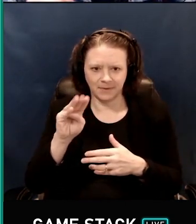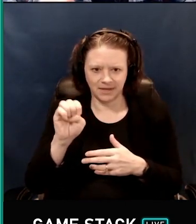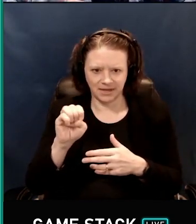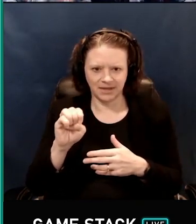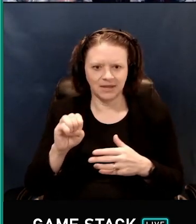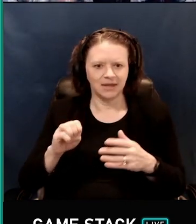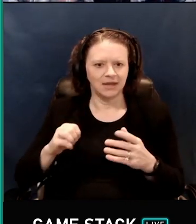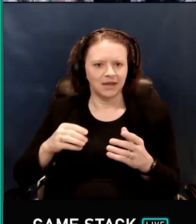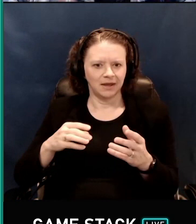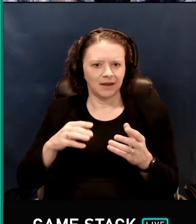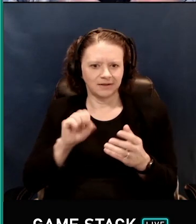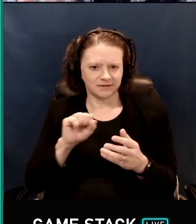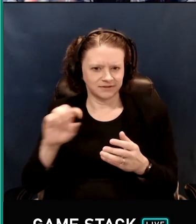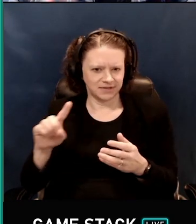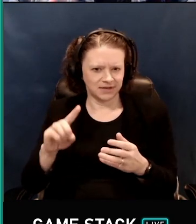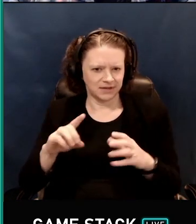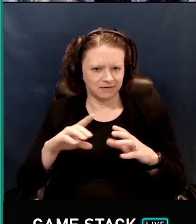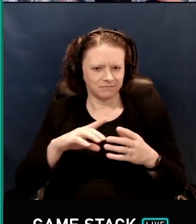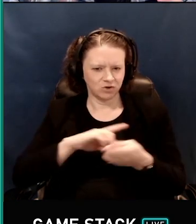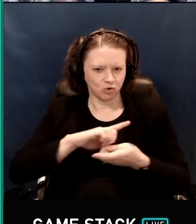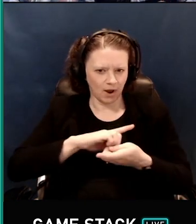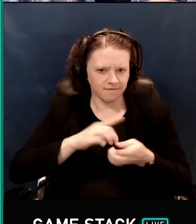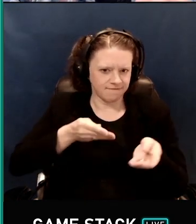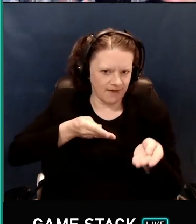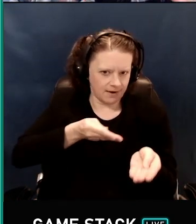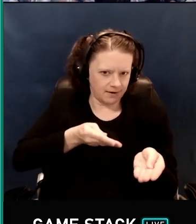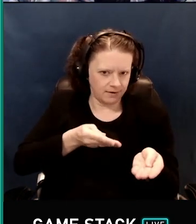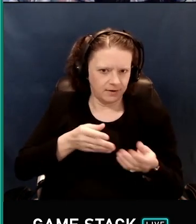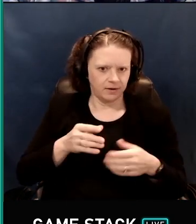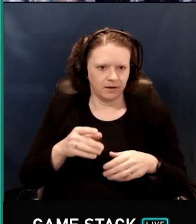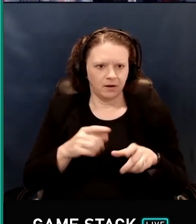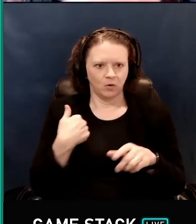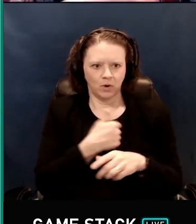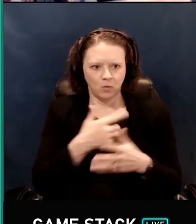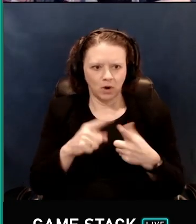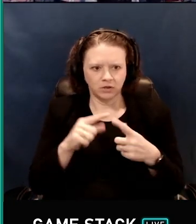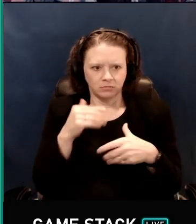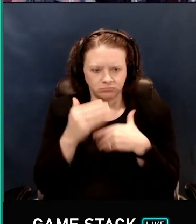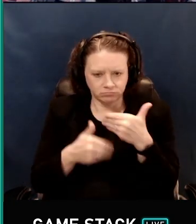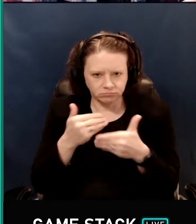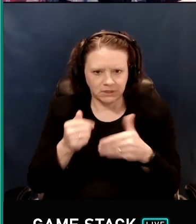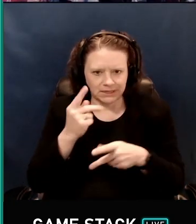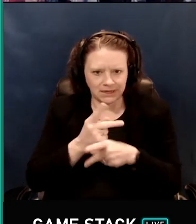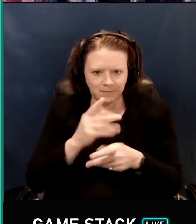There are specifics around how an NVMe SSD should be fed, to make sure that it delivers to you the